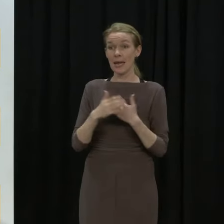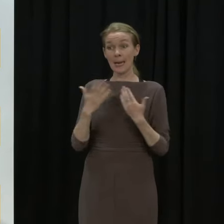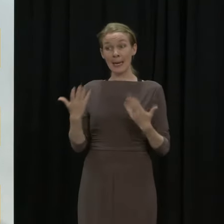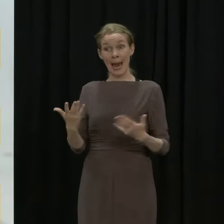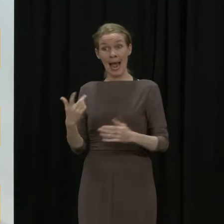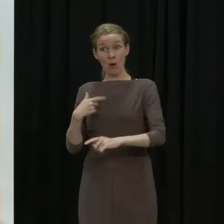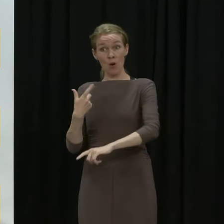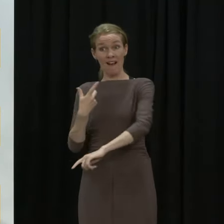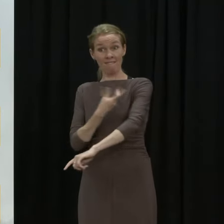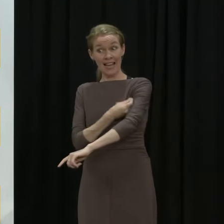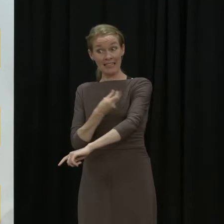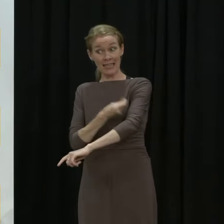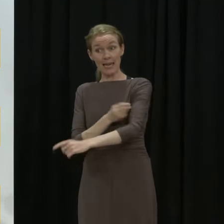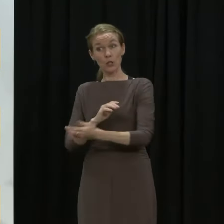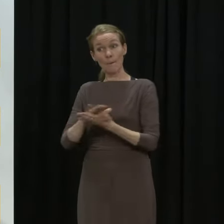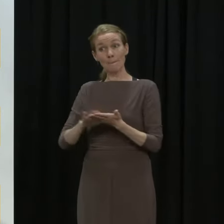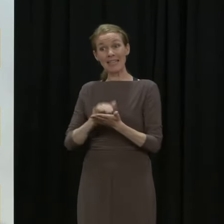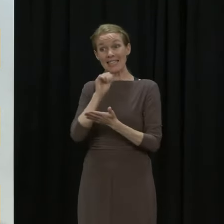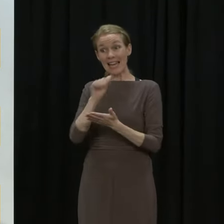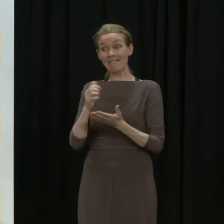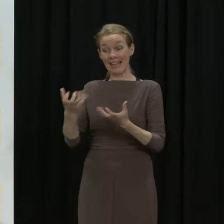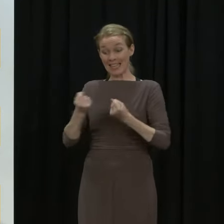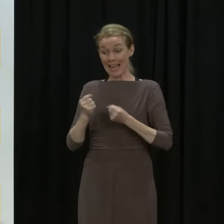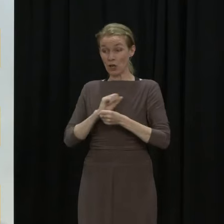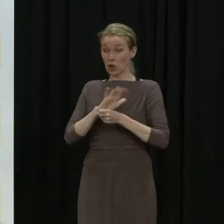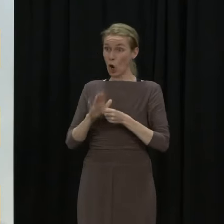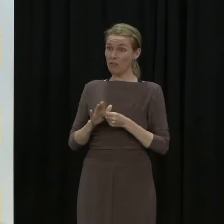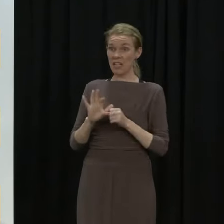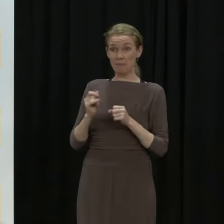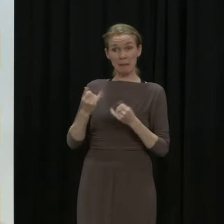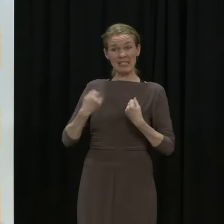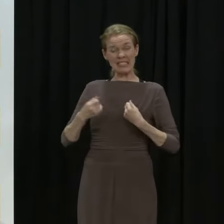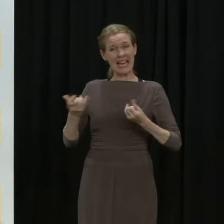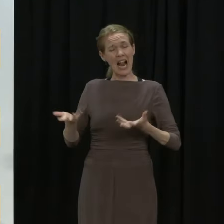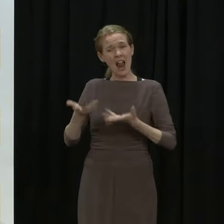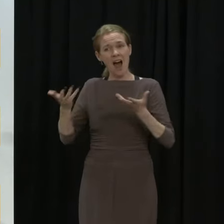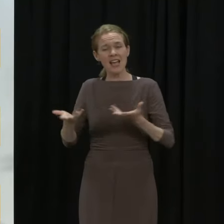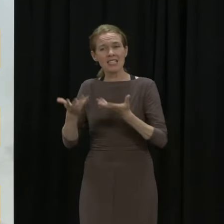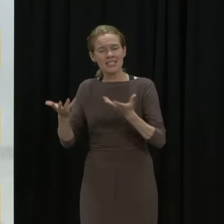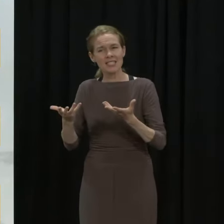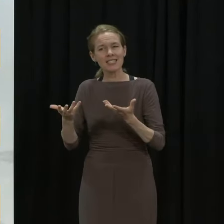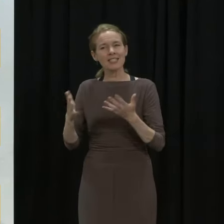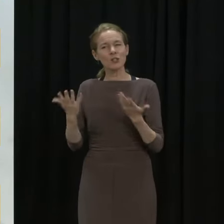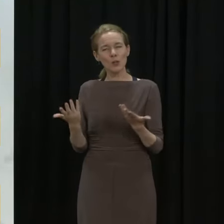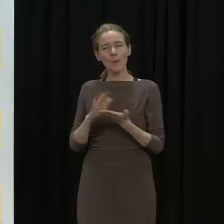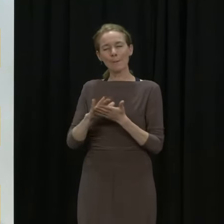substantially lower. In addition, we have not been